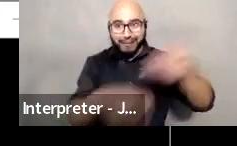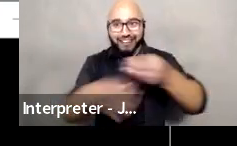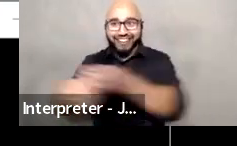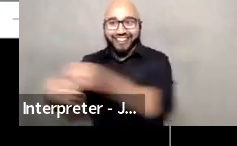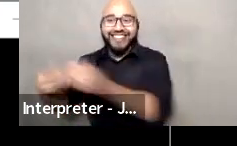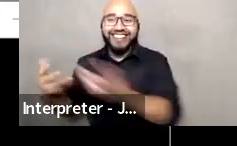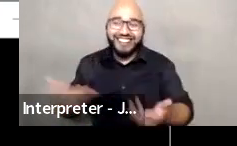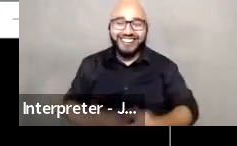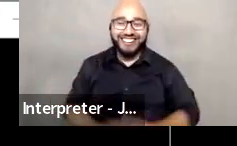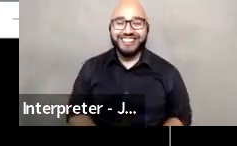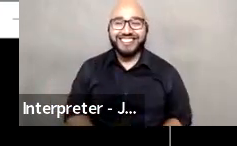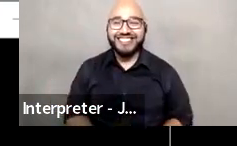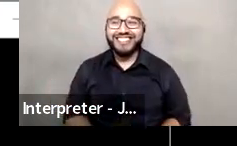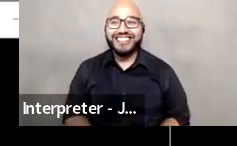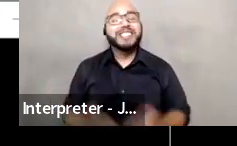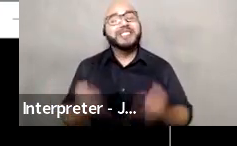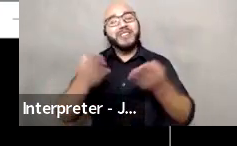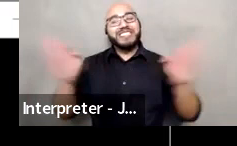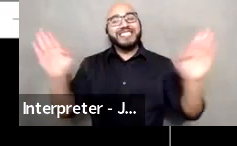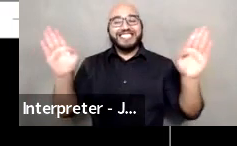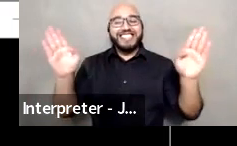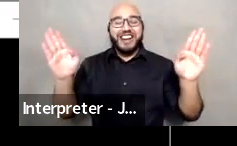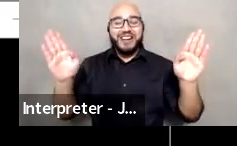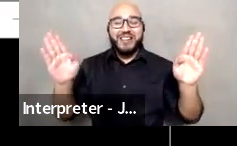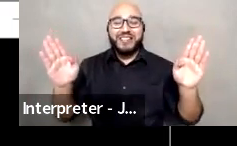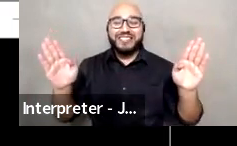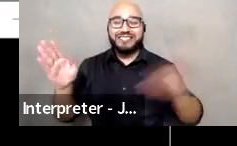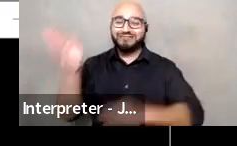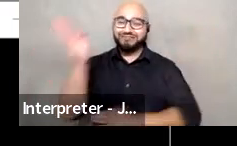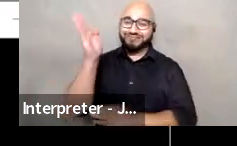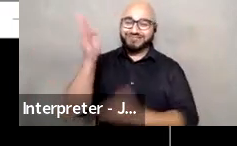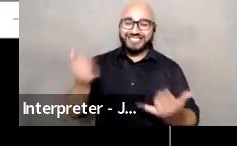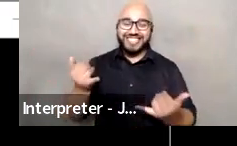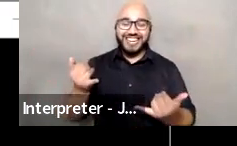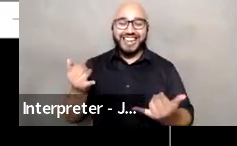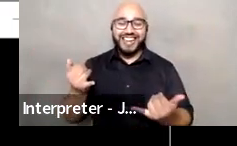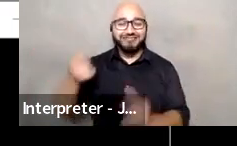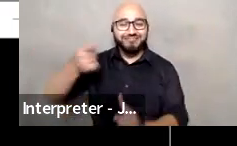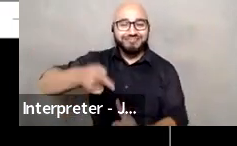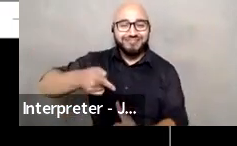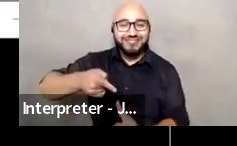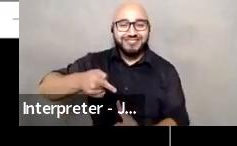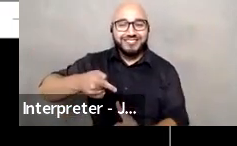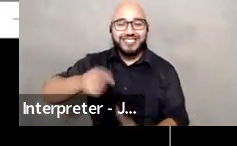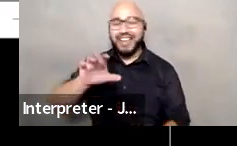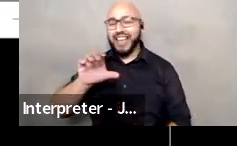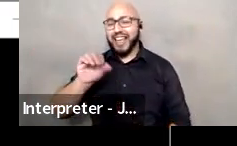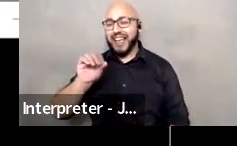In general, what. The talk today is going to be about. Is about Confederate. Monuments and the Confederate.